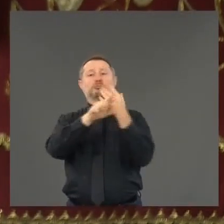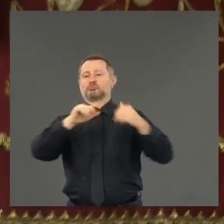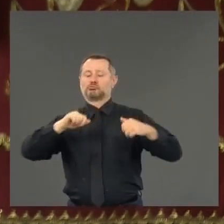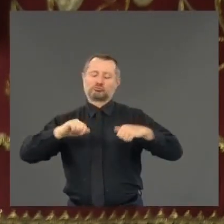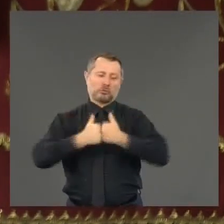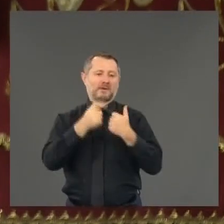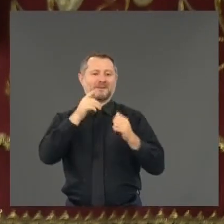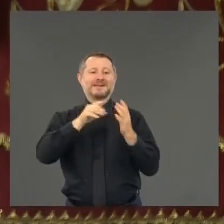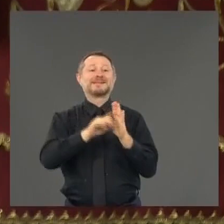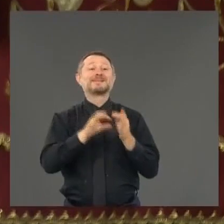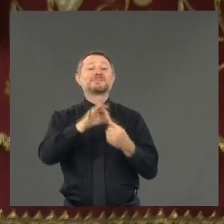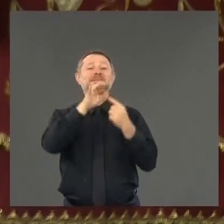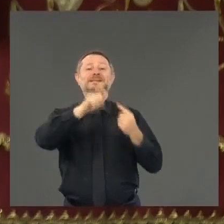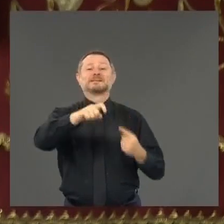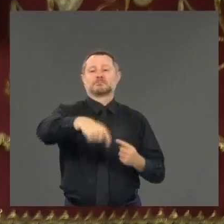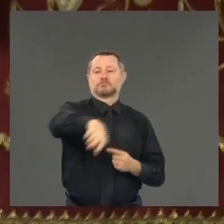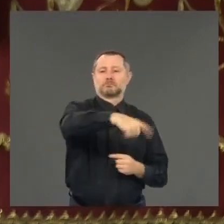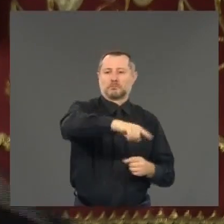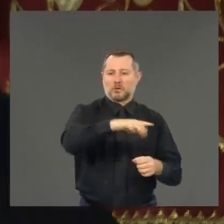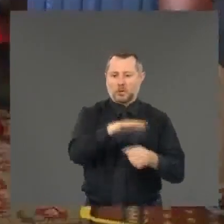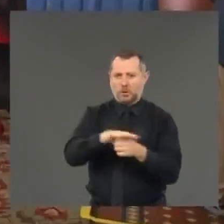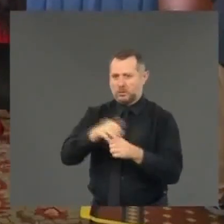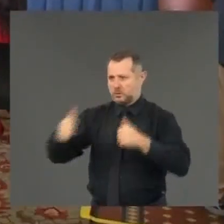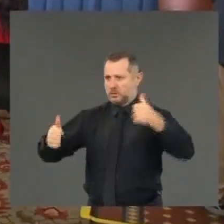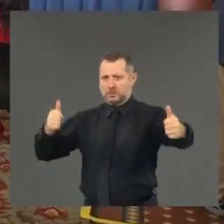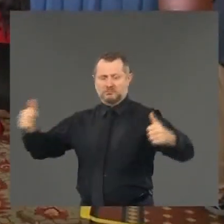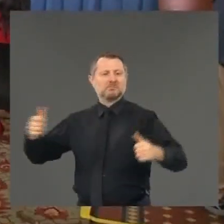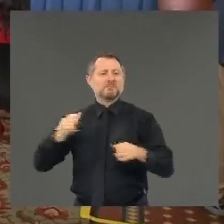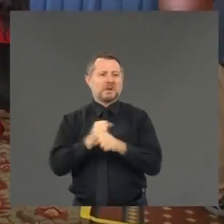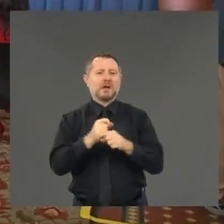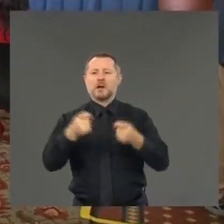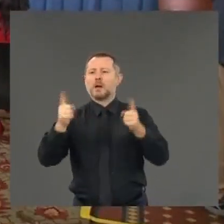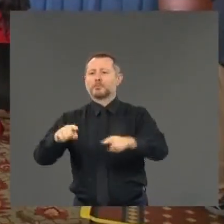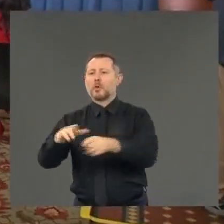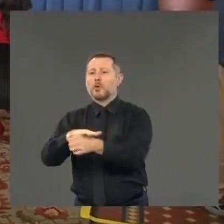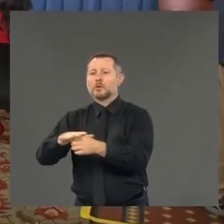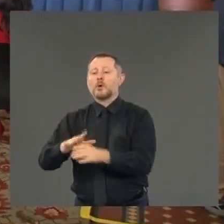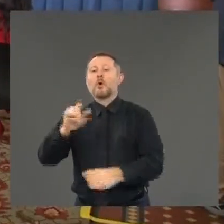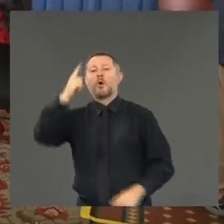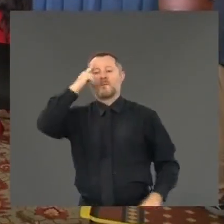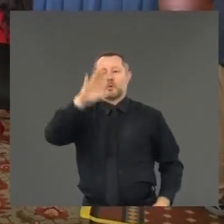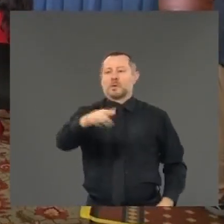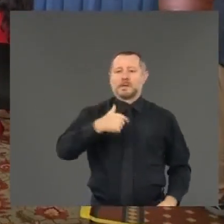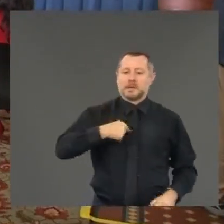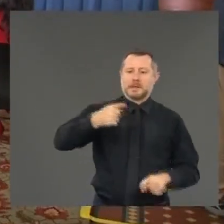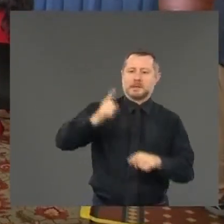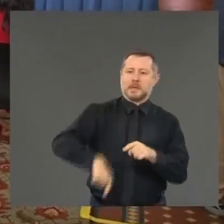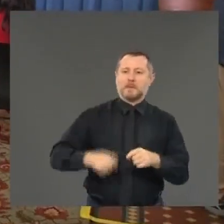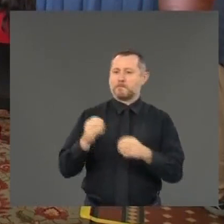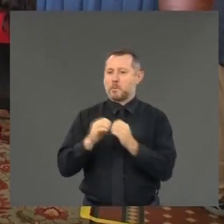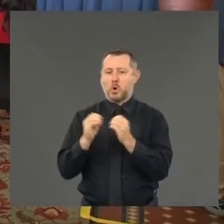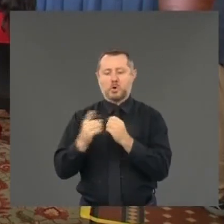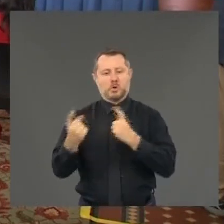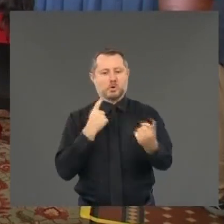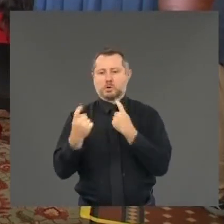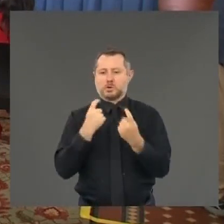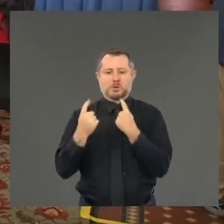IN PERSON BECAUSE WE UNDERSTAND THE REAL CHALLENGES OF DOING DISTANCE LEARNING FOR SPECIAL NEEDS CHILDREN AND WE HOPE THE LOCALITIES GET IT TOGETHER TO